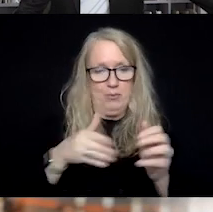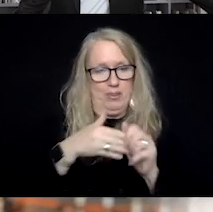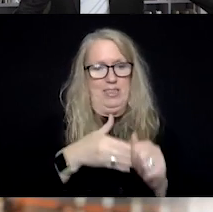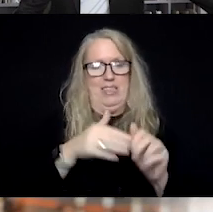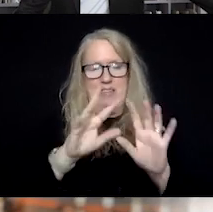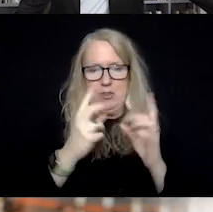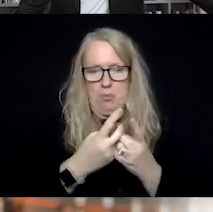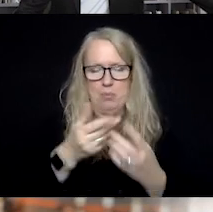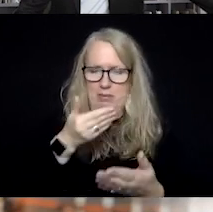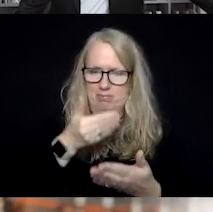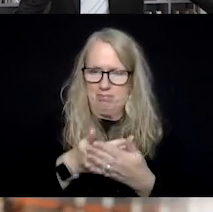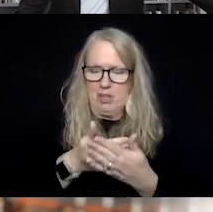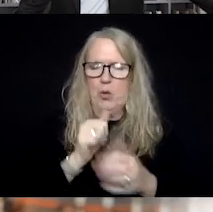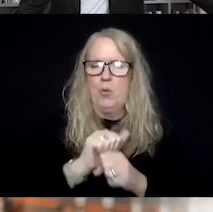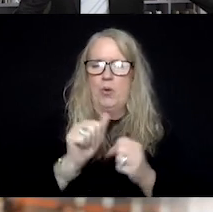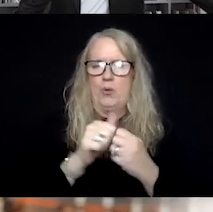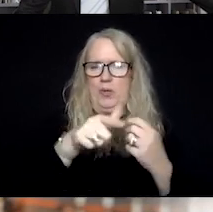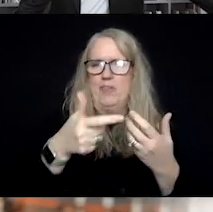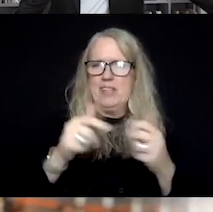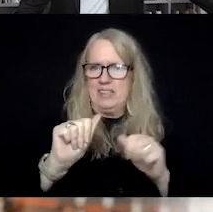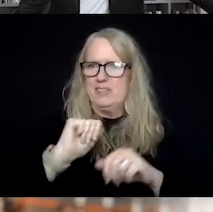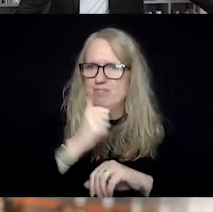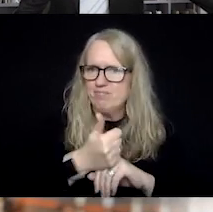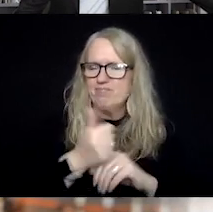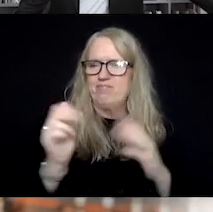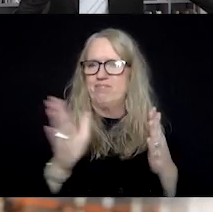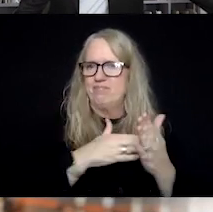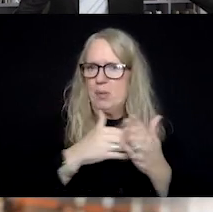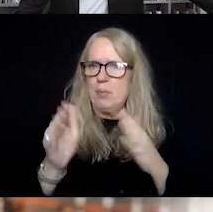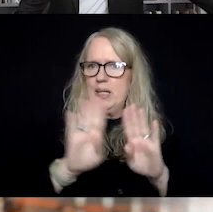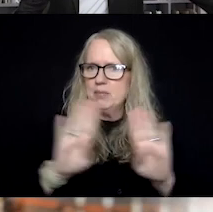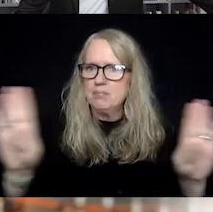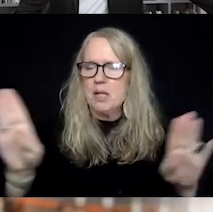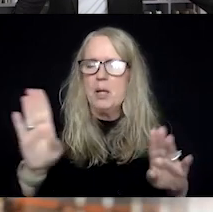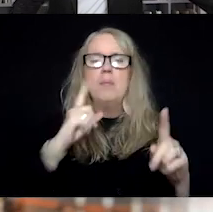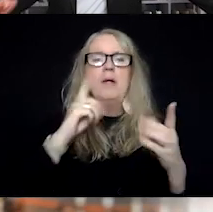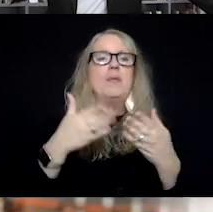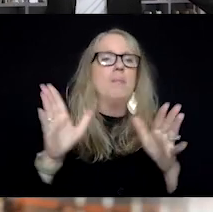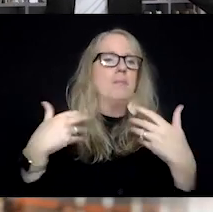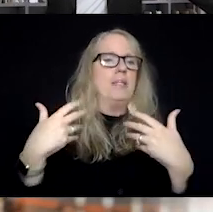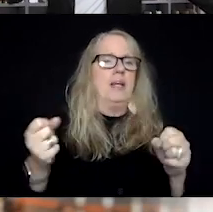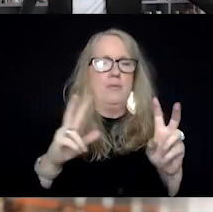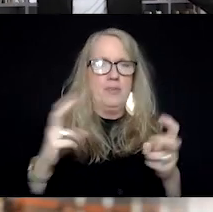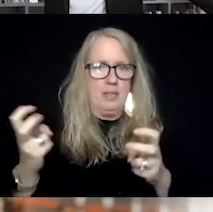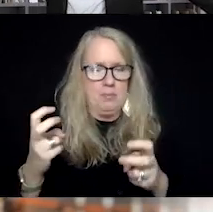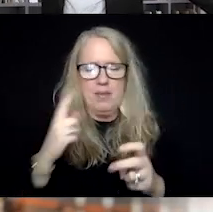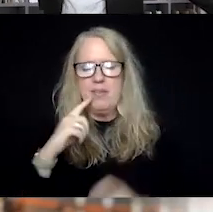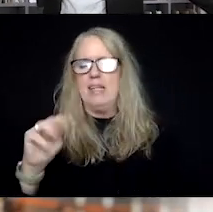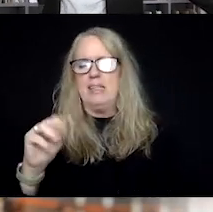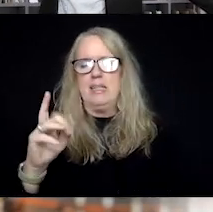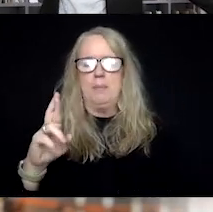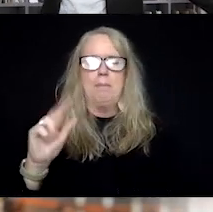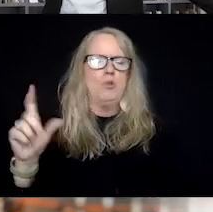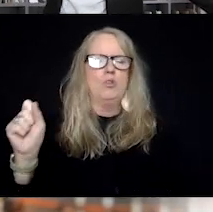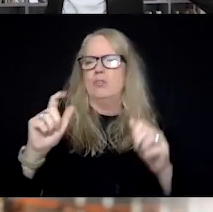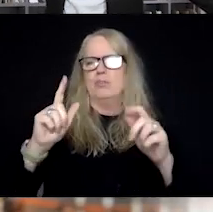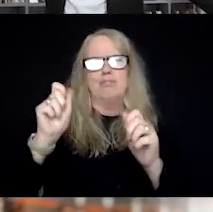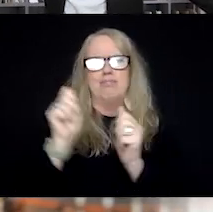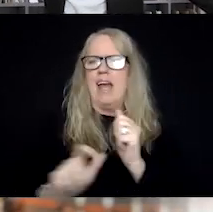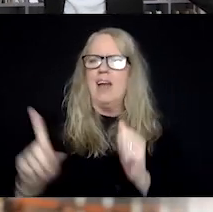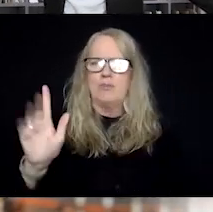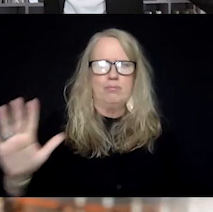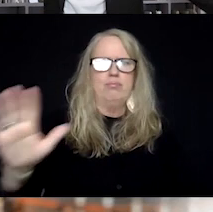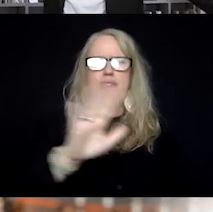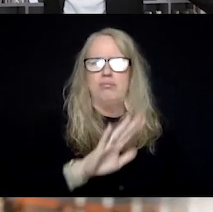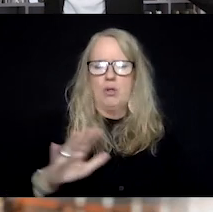AGAIN, THEY HIGHLIGHTED ALL OF THESE TOPICS OVER THE COURSE OF